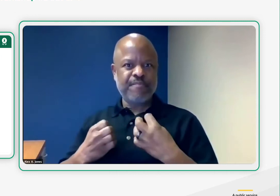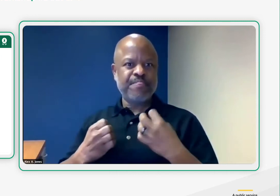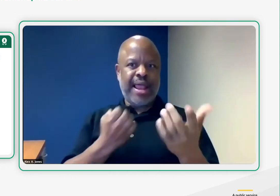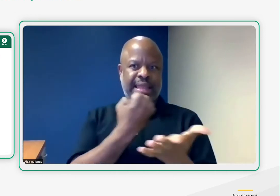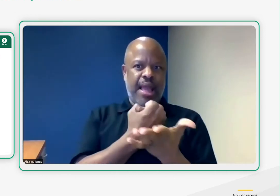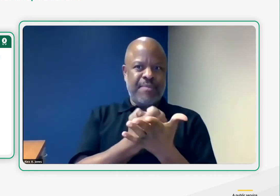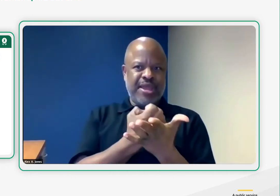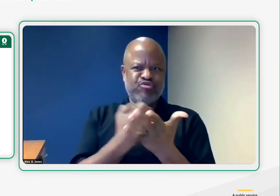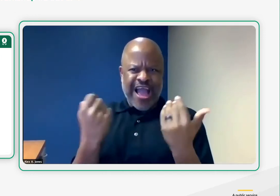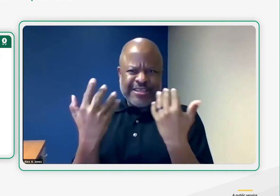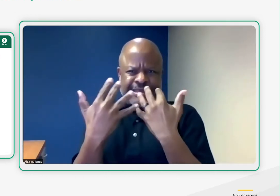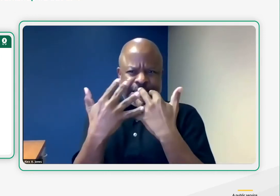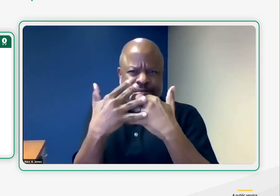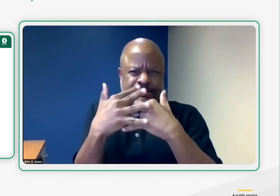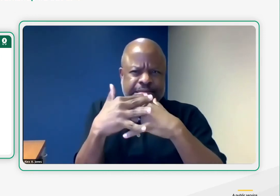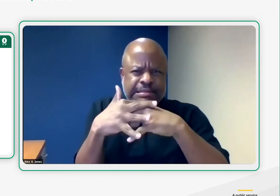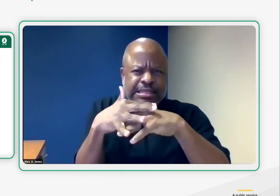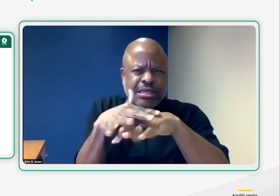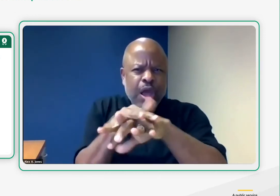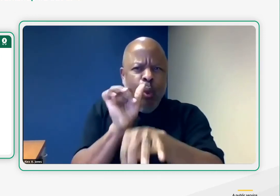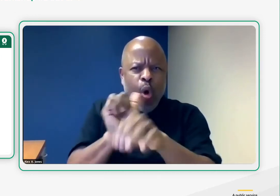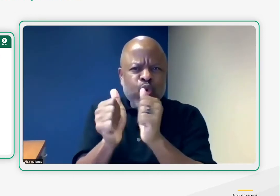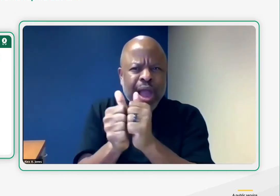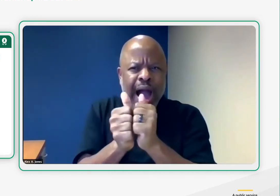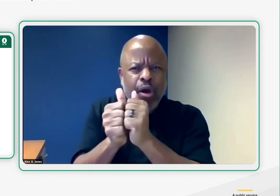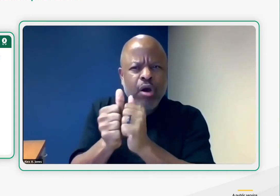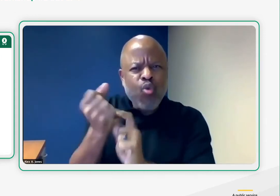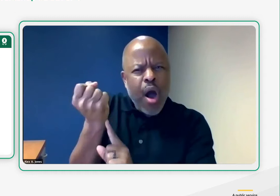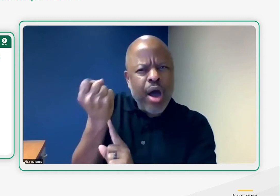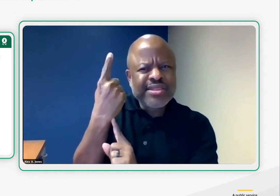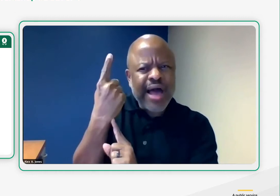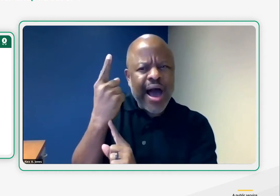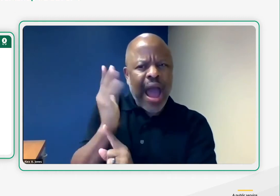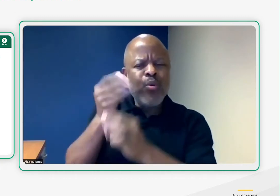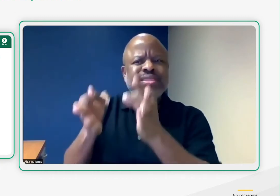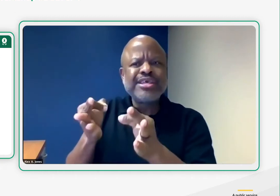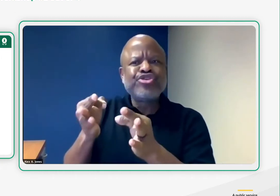And so, we look at the economy to figure out how those work together and how those things